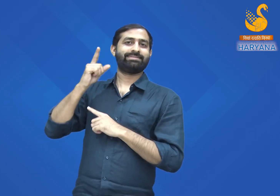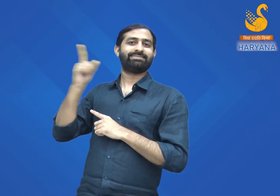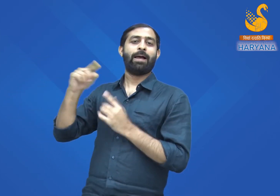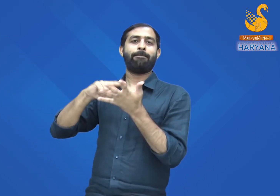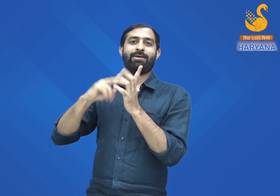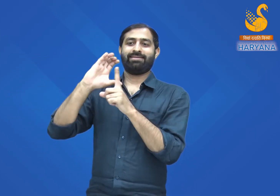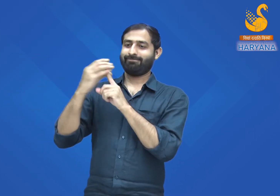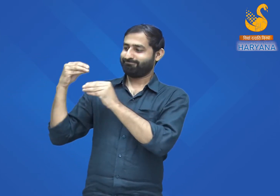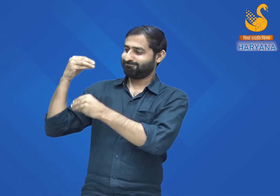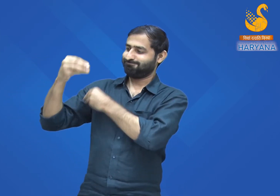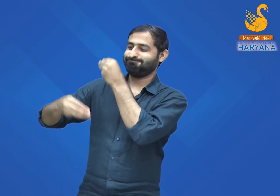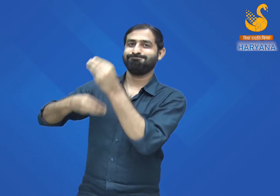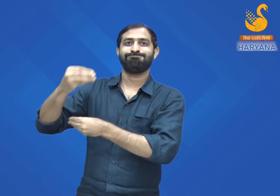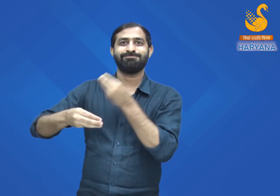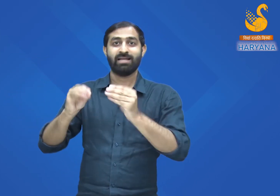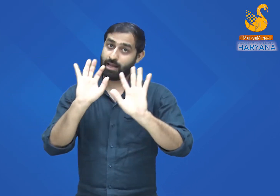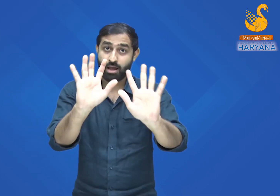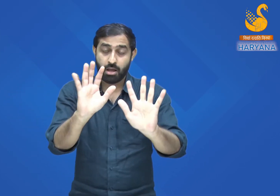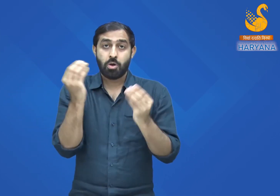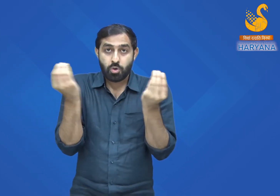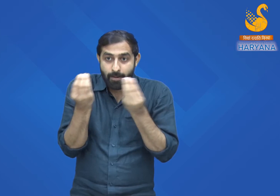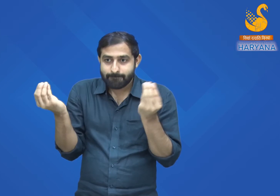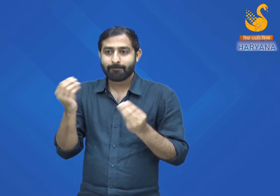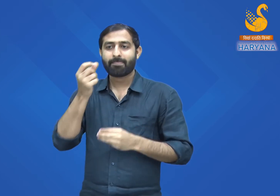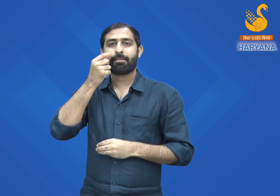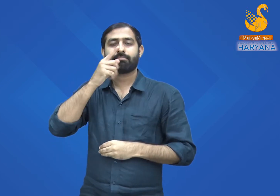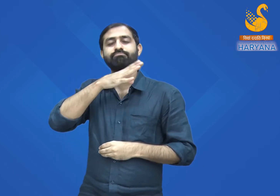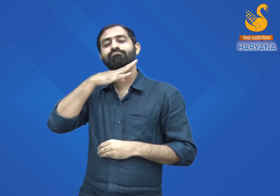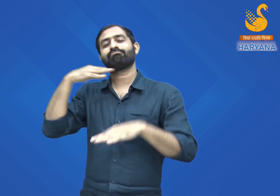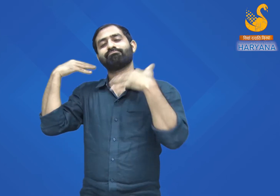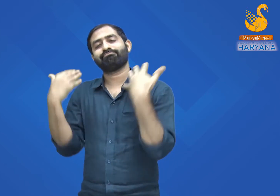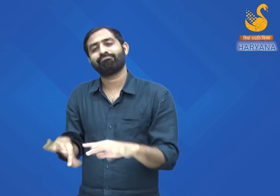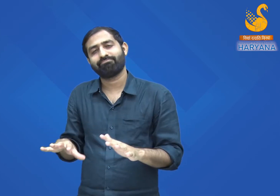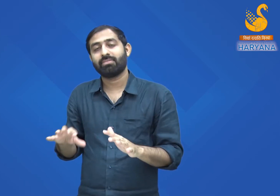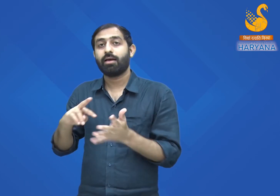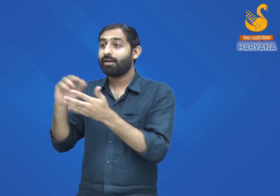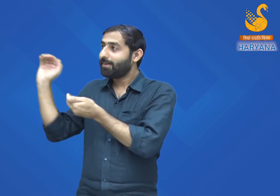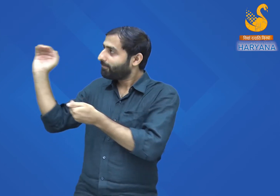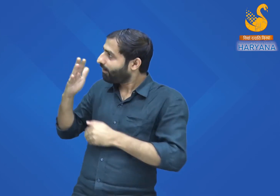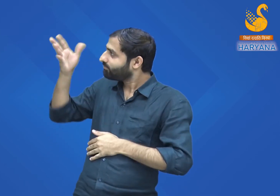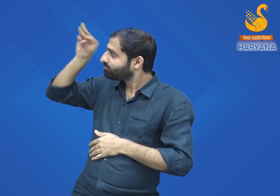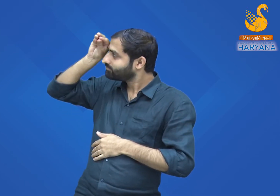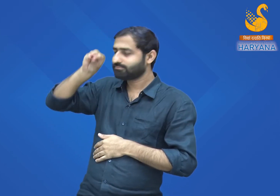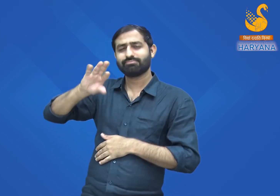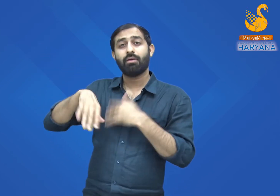children adapt all these skills and learn cultural values. Culture continues to retain its form